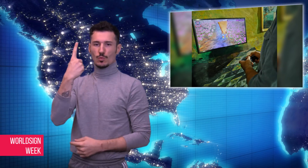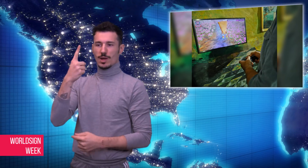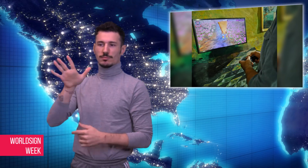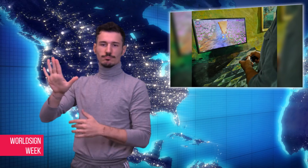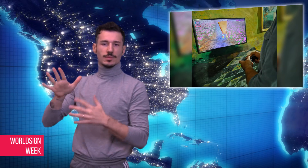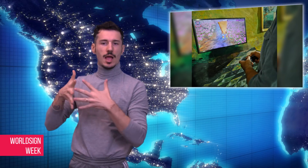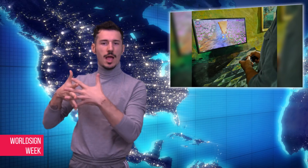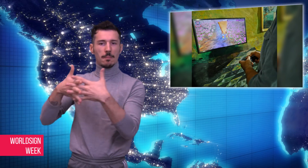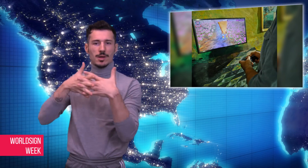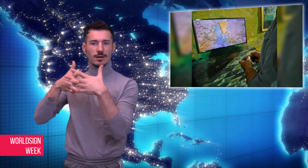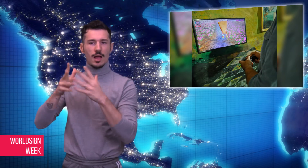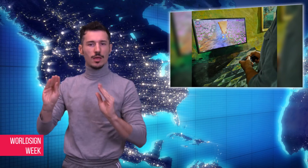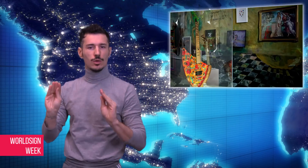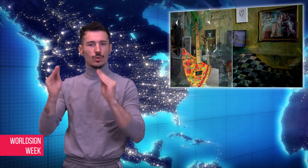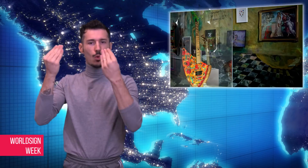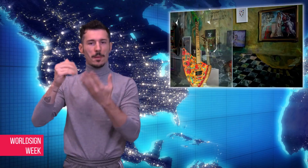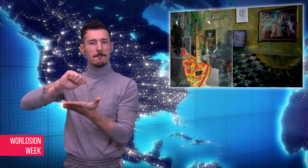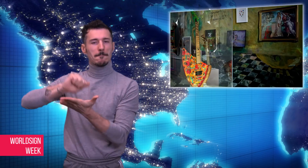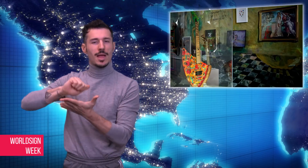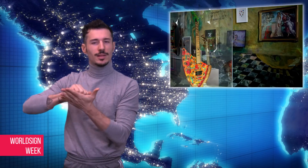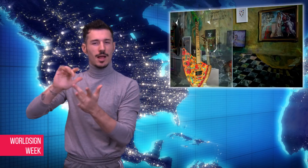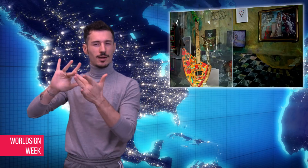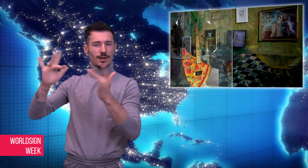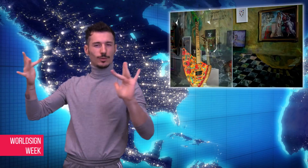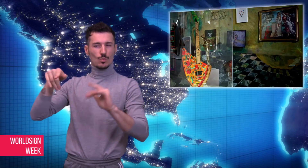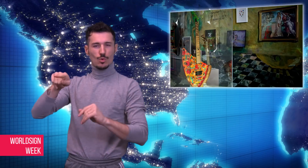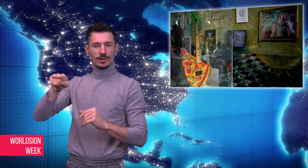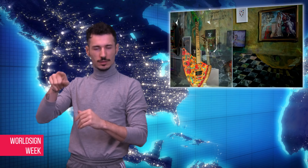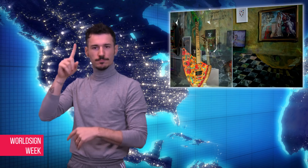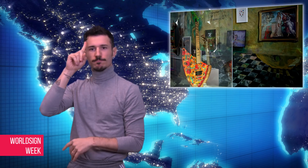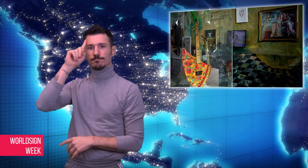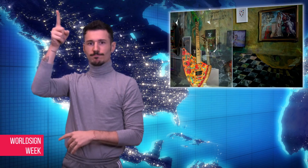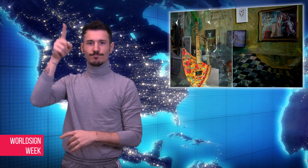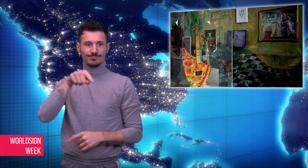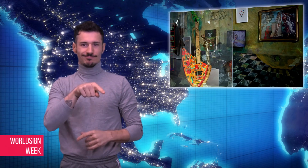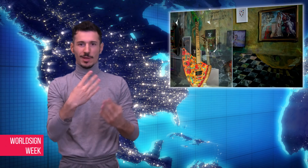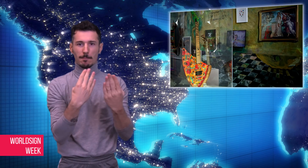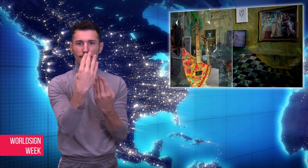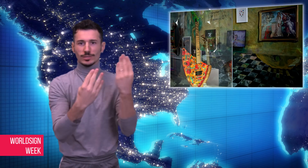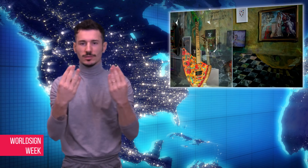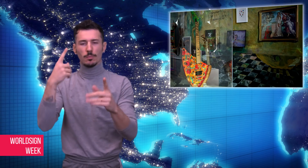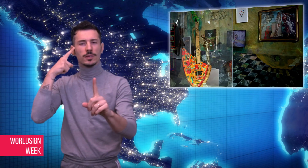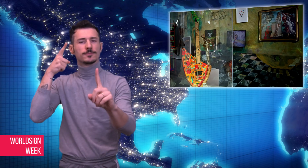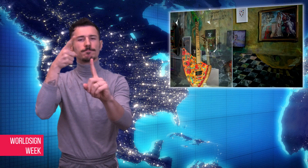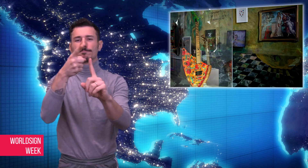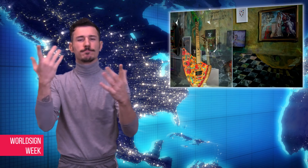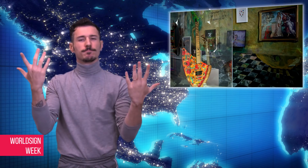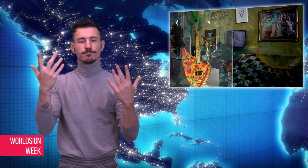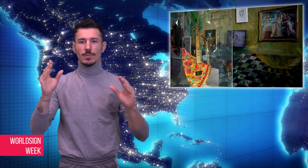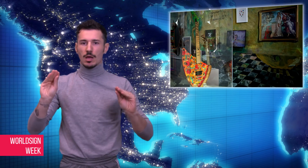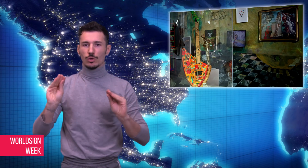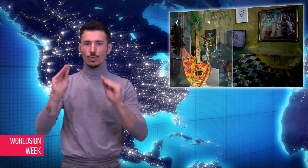launched the museum which targets younger audiences while